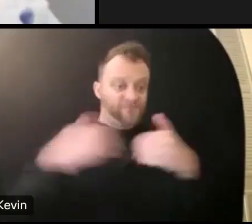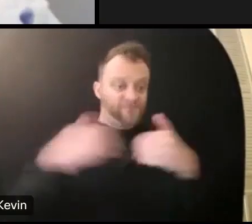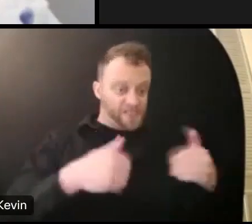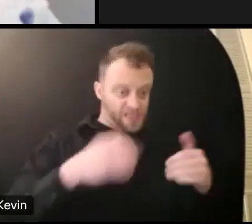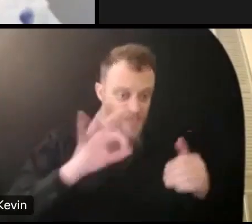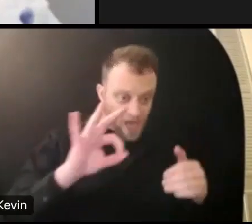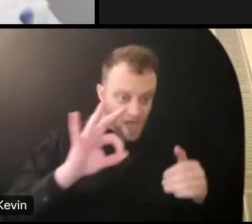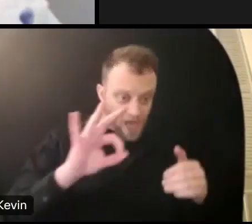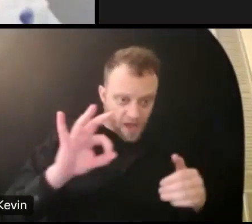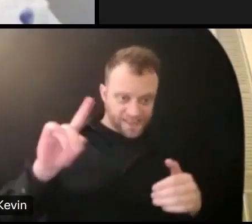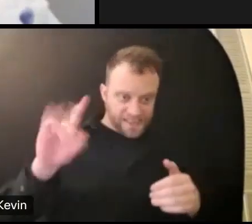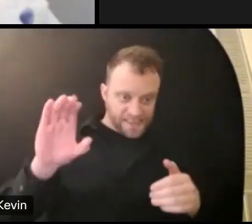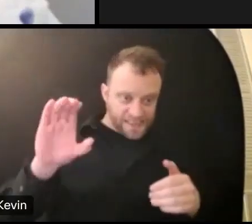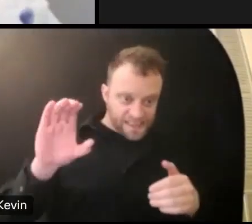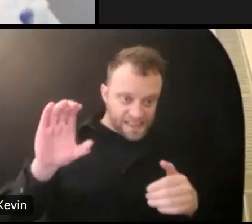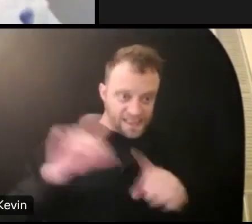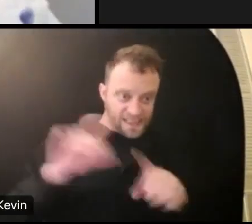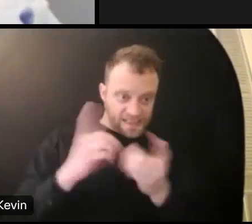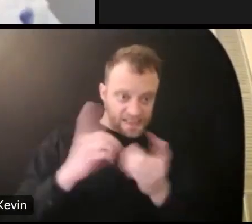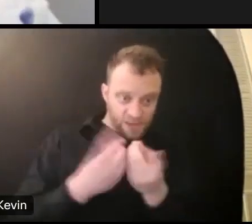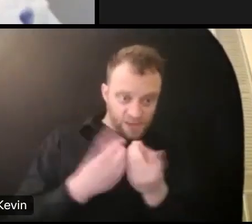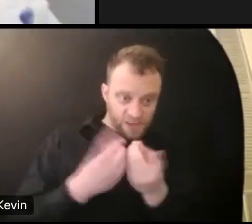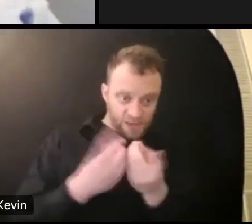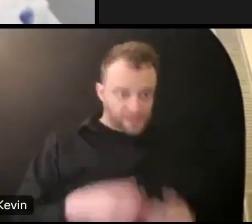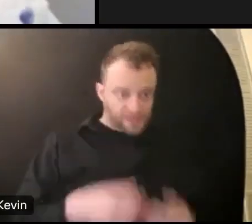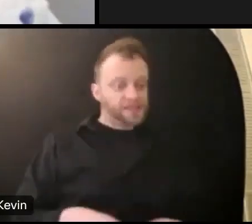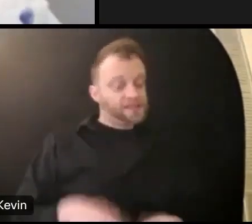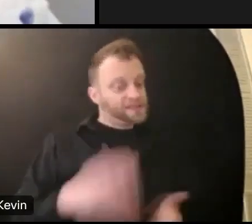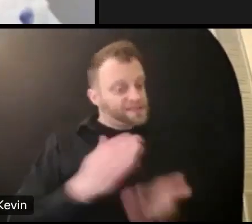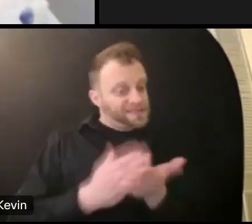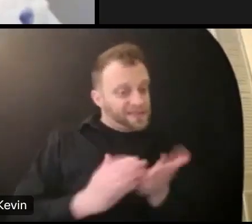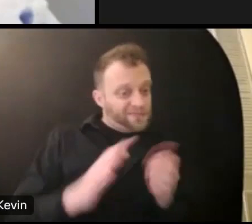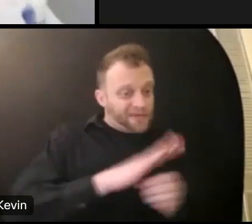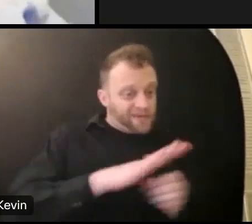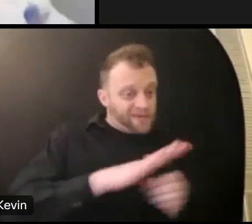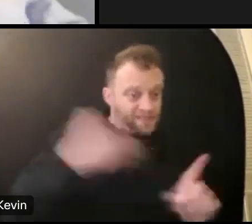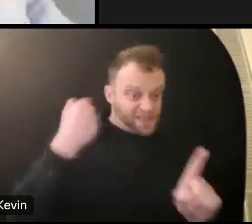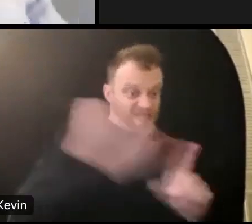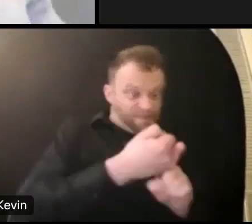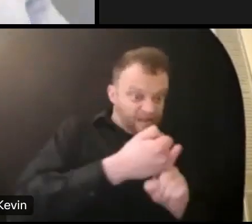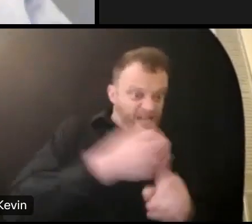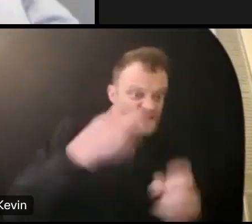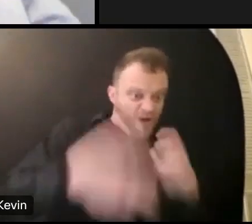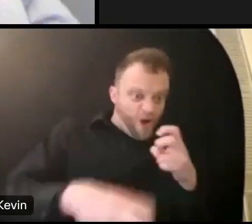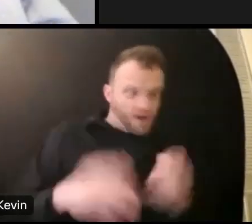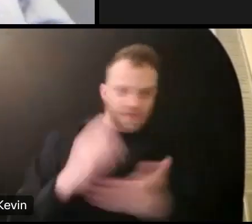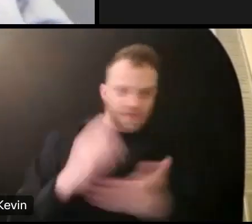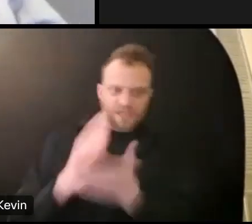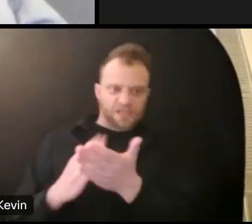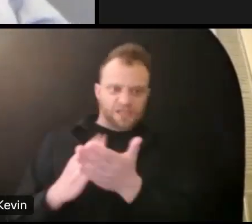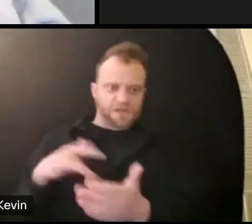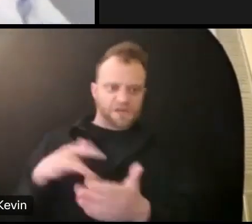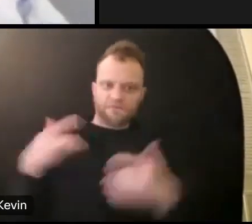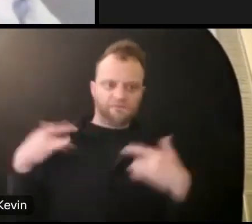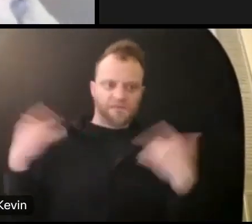impacted some areas a lot more than others, what the plan is - what we've kind of outlined